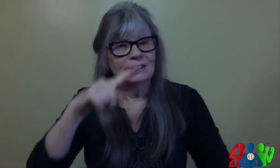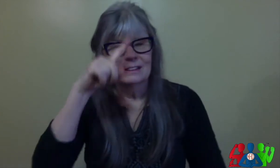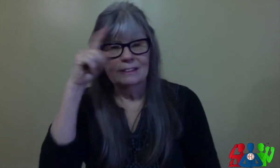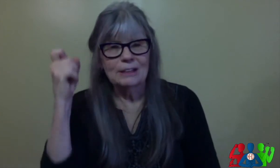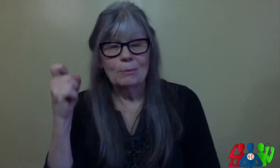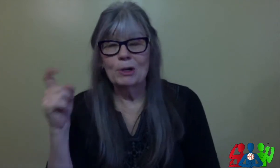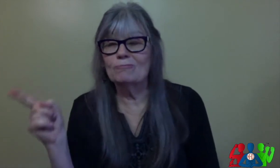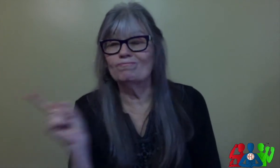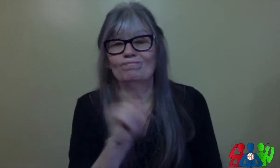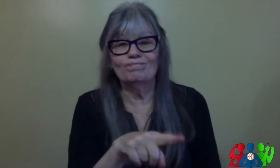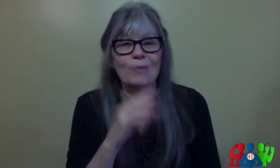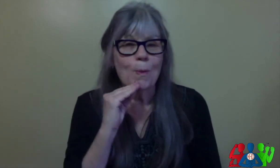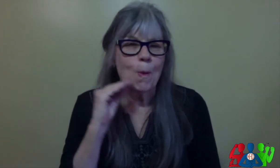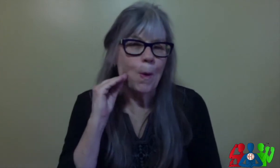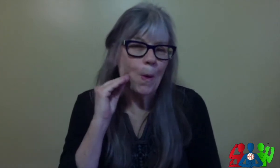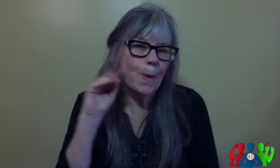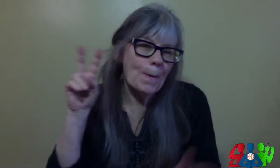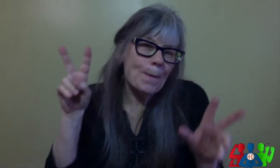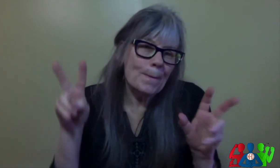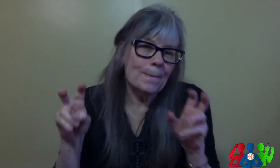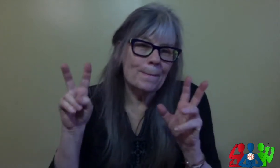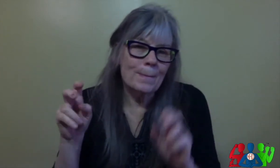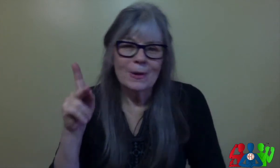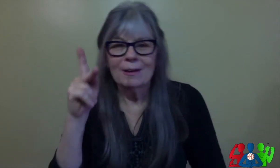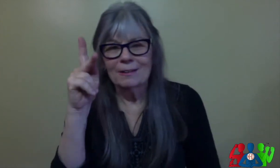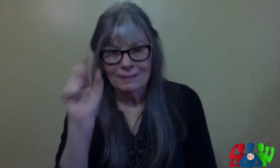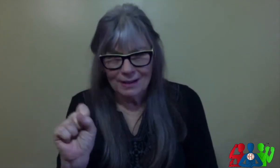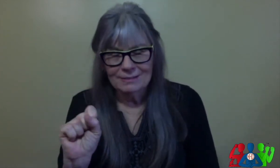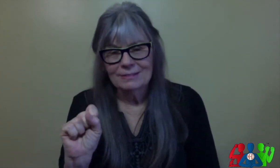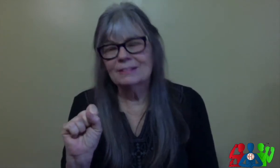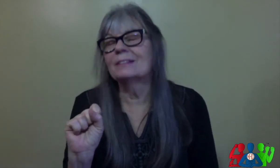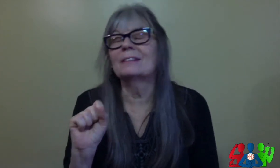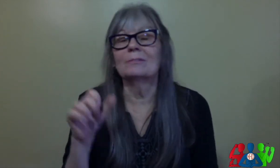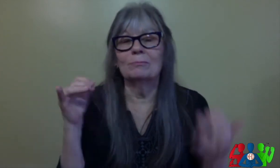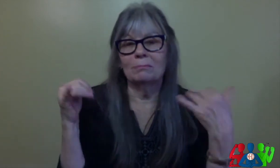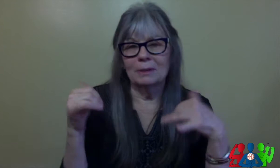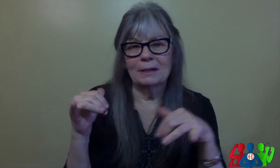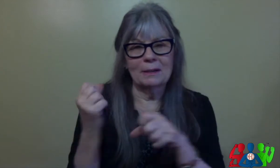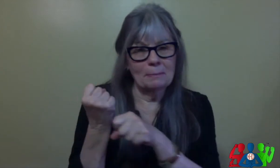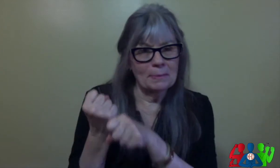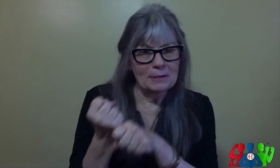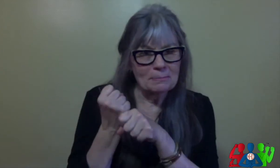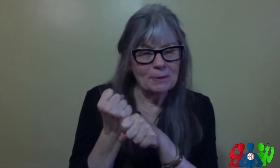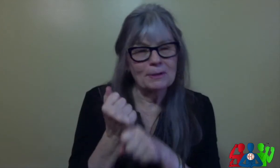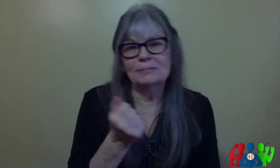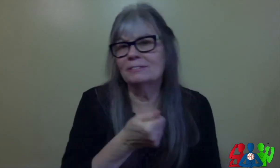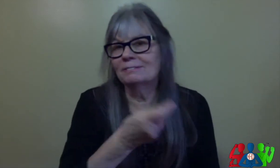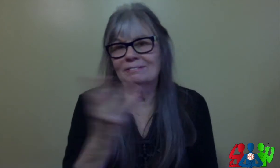for Deaf African-American Children. During the summer, he went back home to Kansas and